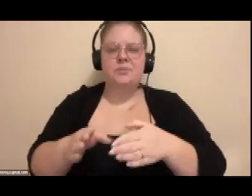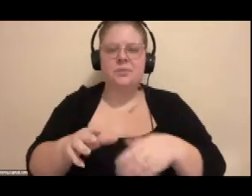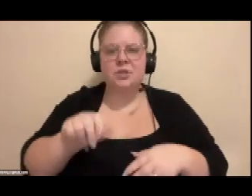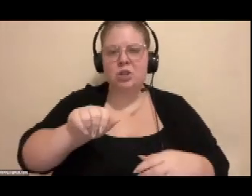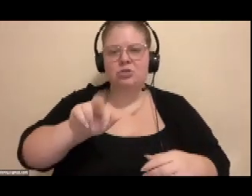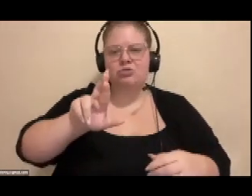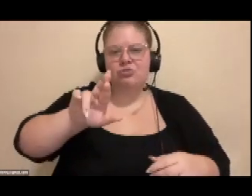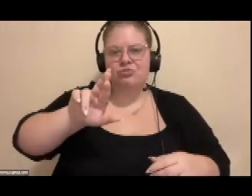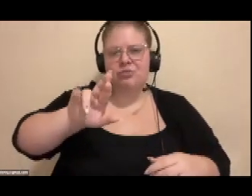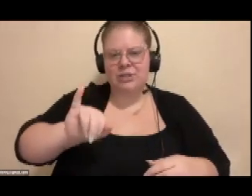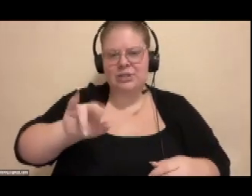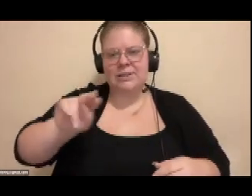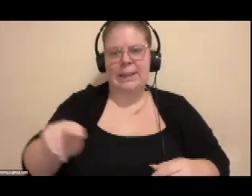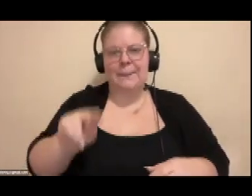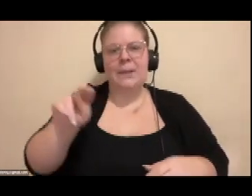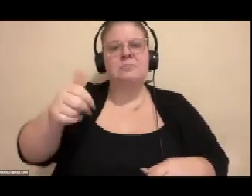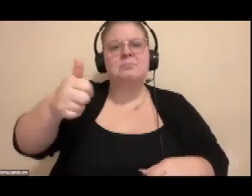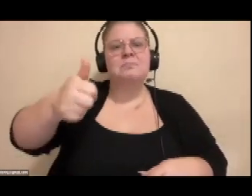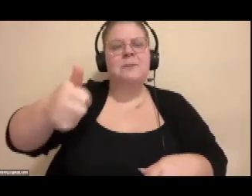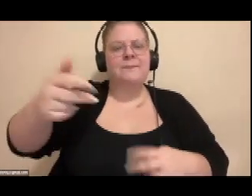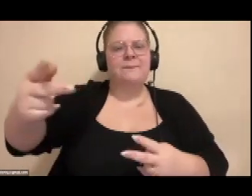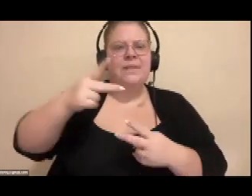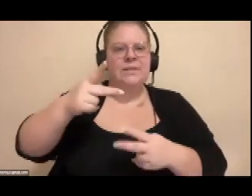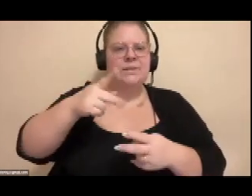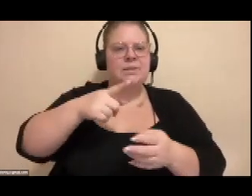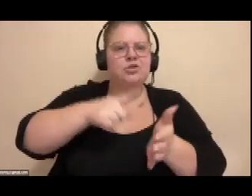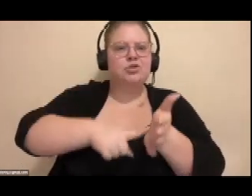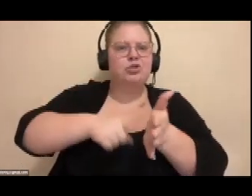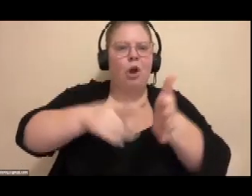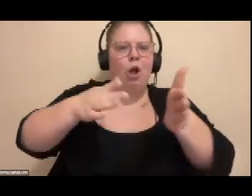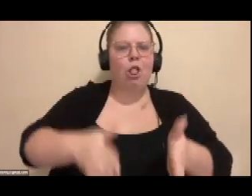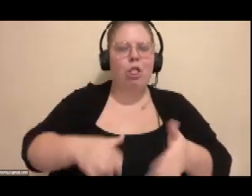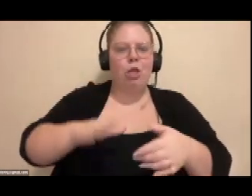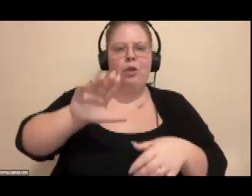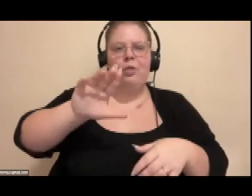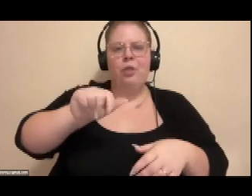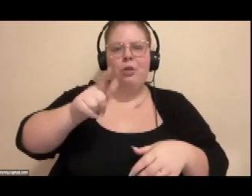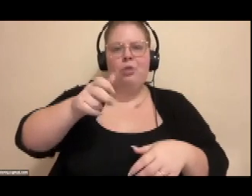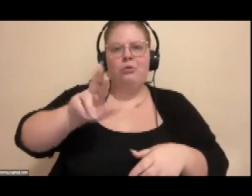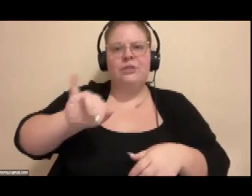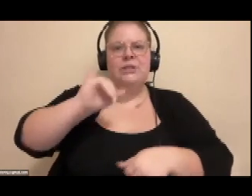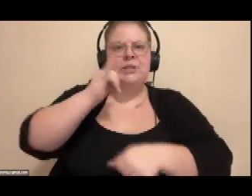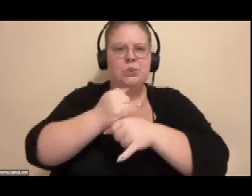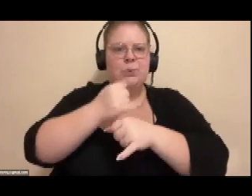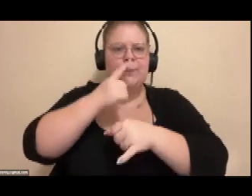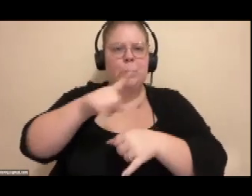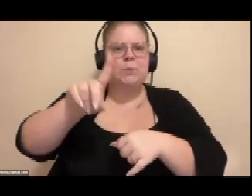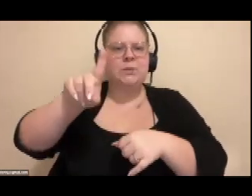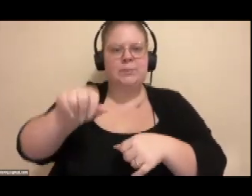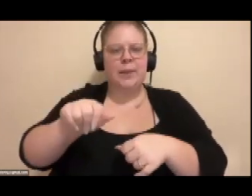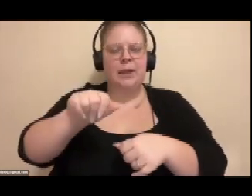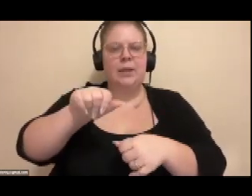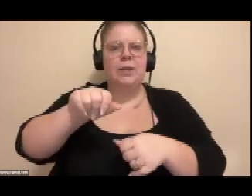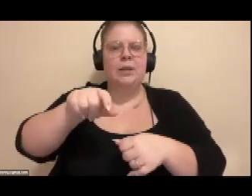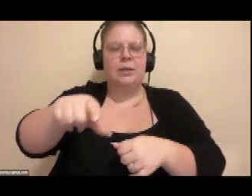Ari is a Visiting scholar at the Lurie Institute for Disability Policy. He is currently a PhD candidate